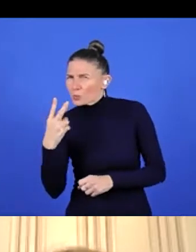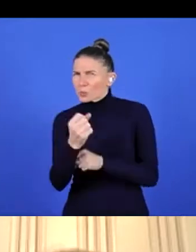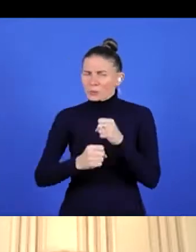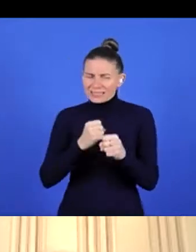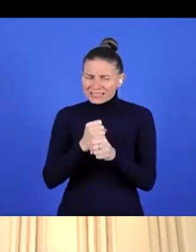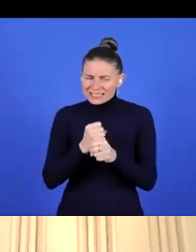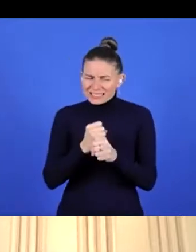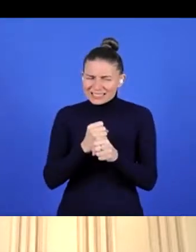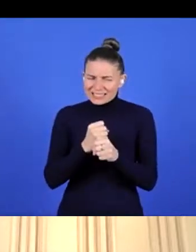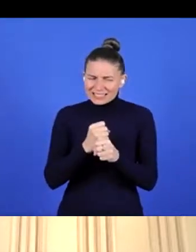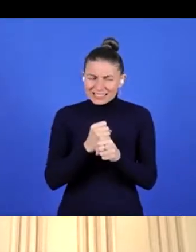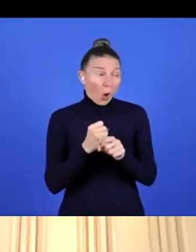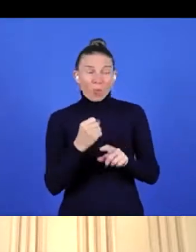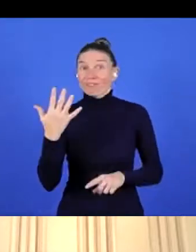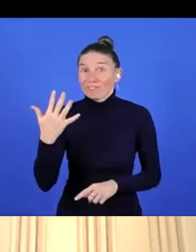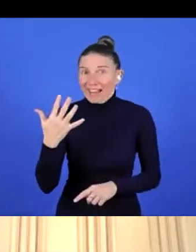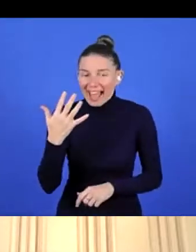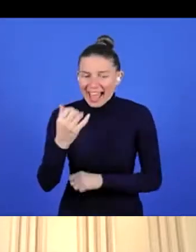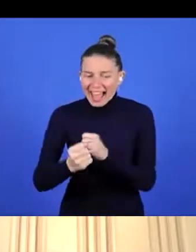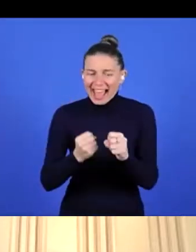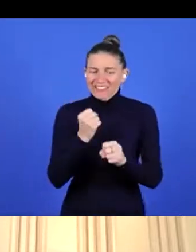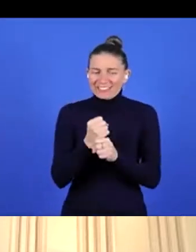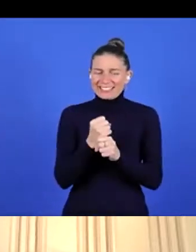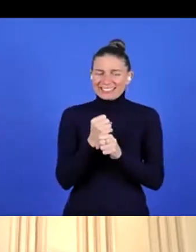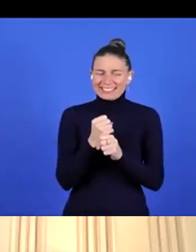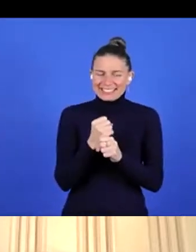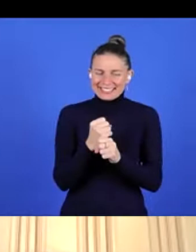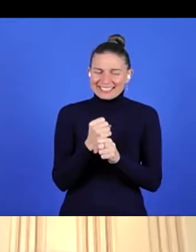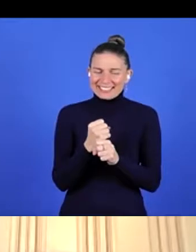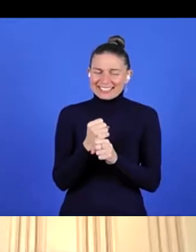therapy, and I think it lasted for a year or two